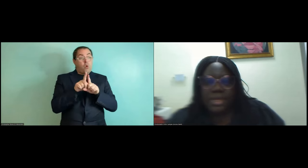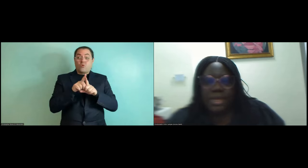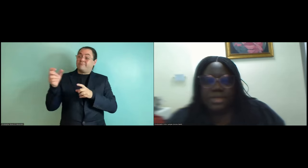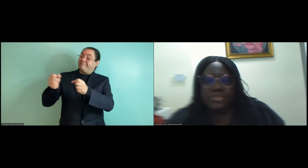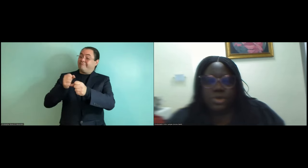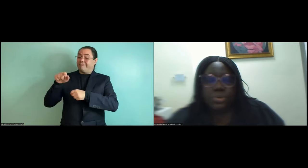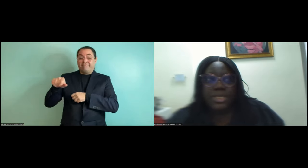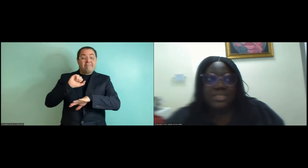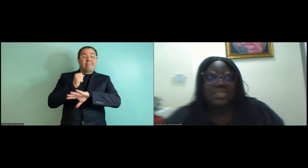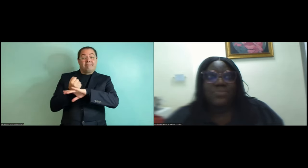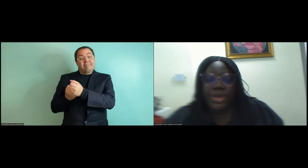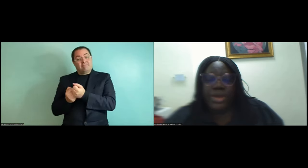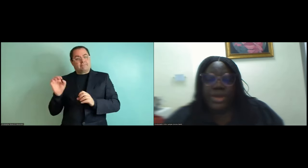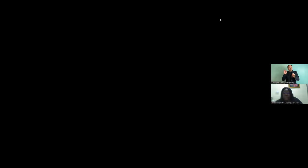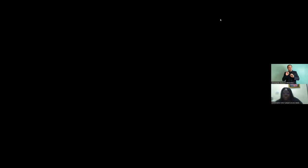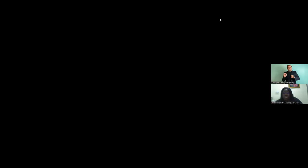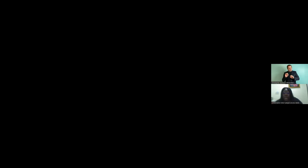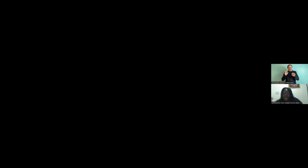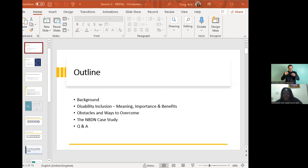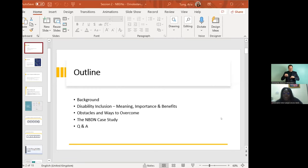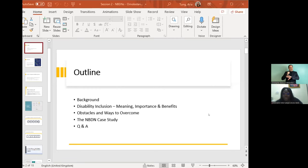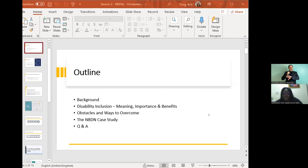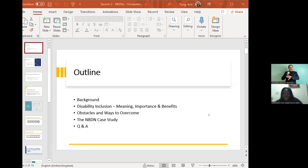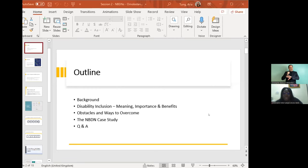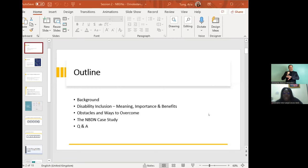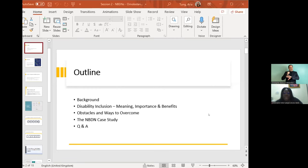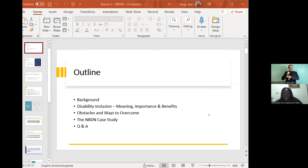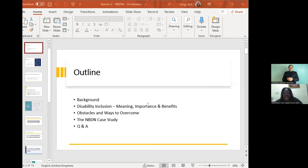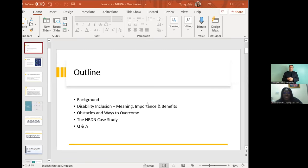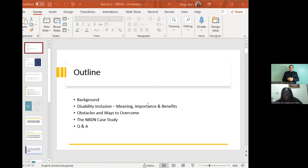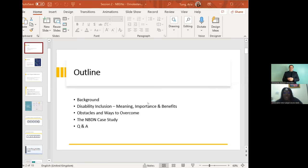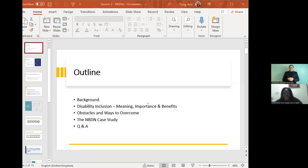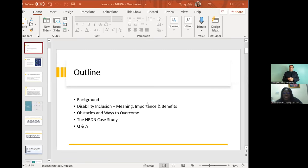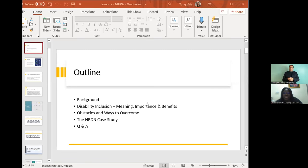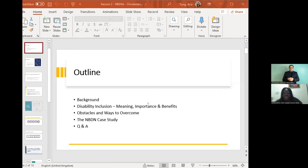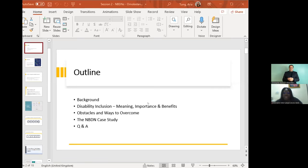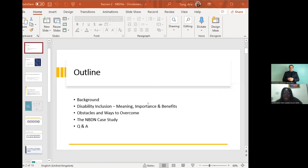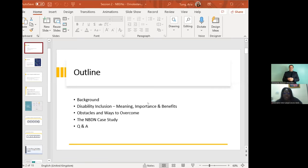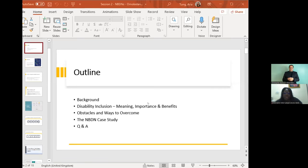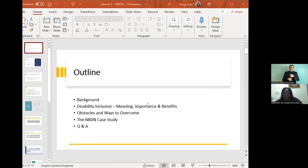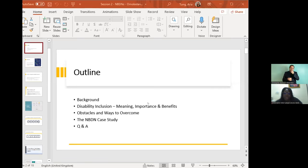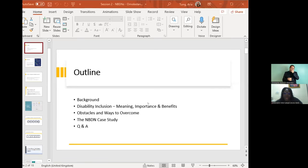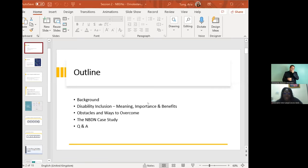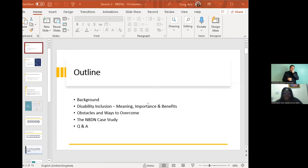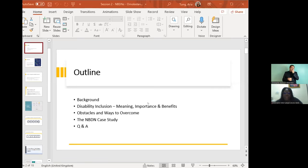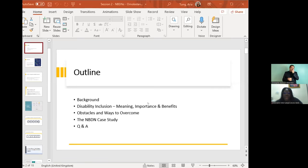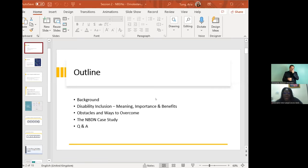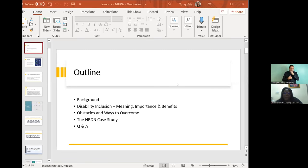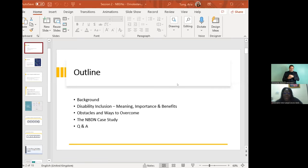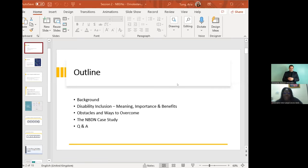11:47:52 So, it is very critical to me process, and organizations have to be proactive about